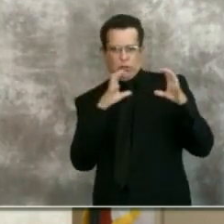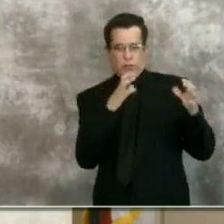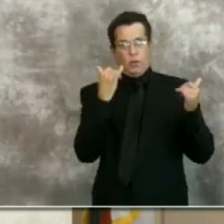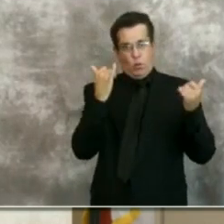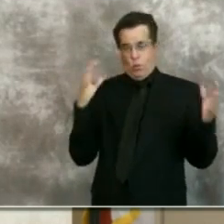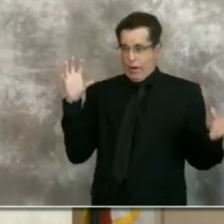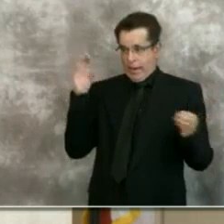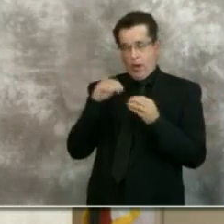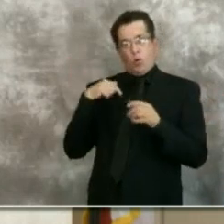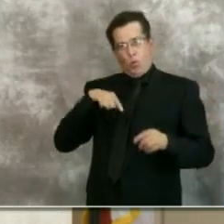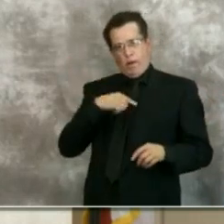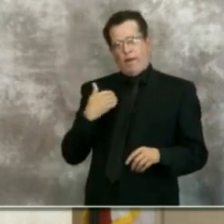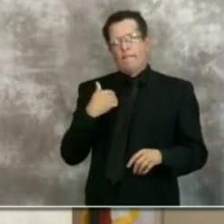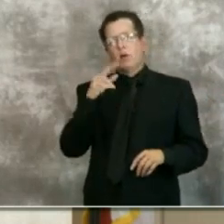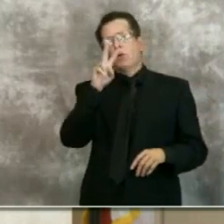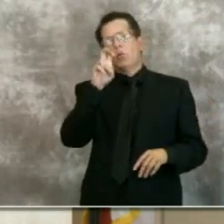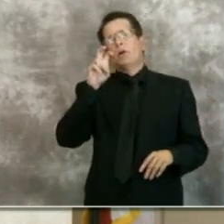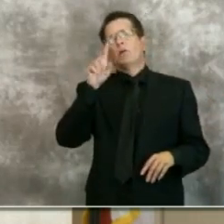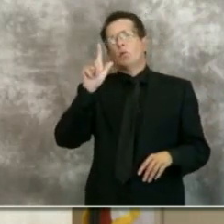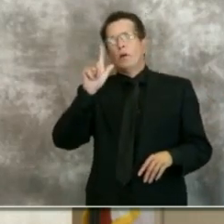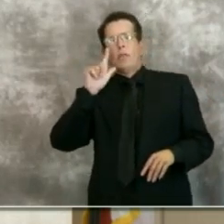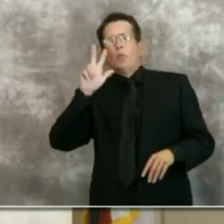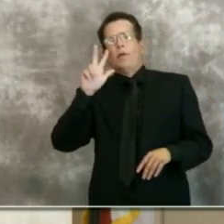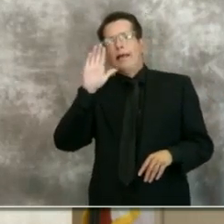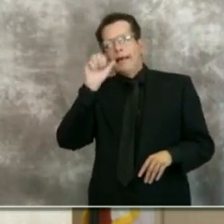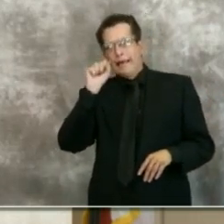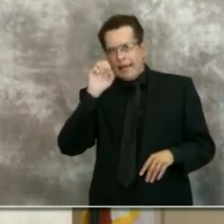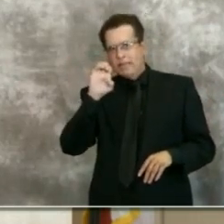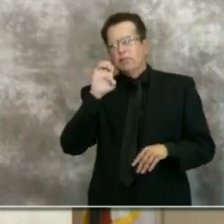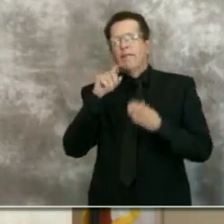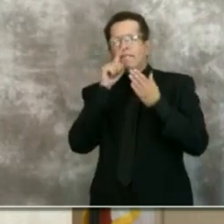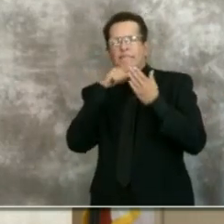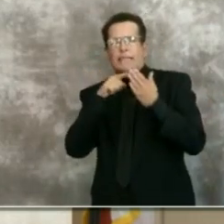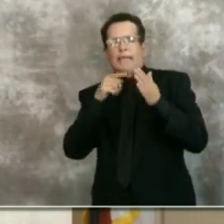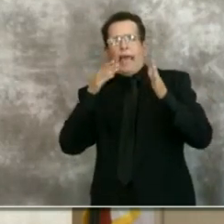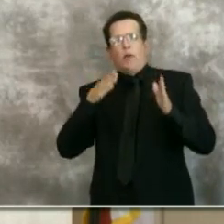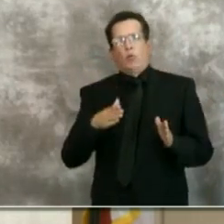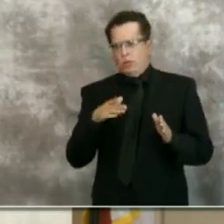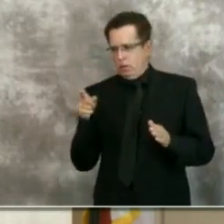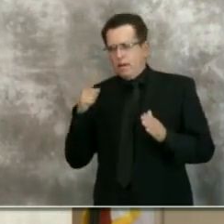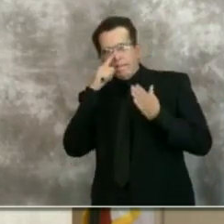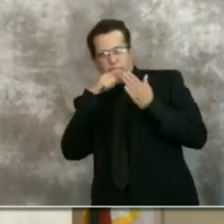IS IMPORTANT TO UNDERSTAND THE DIFFERENCE BETWEEN THE 2 OUT OF OUR CURRENT NUMBER OF